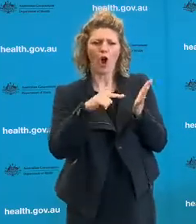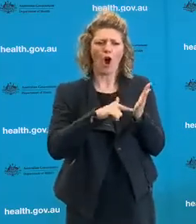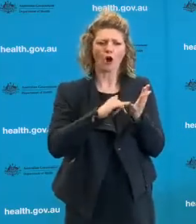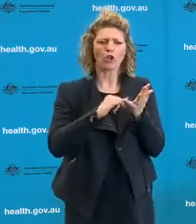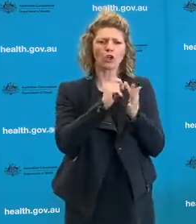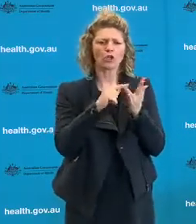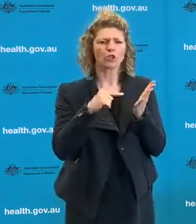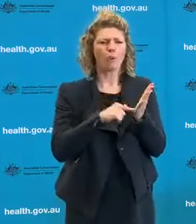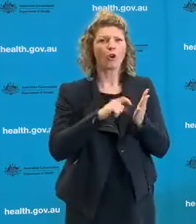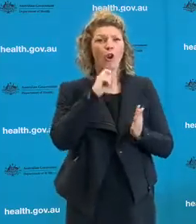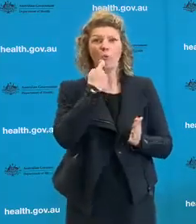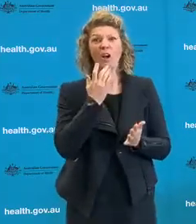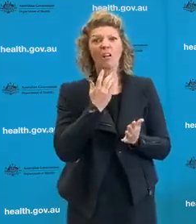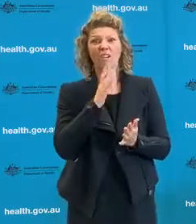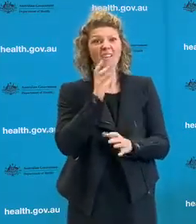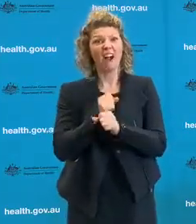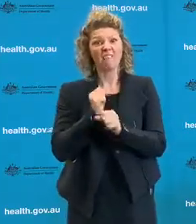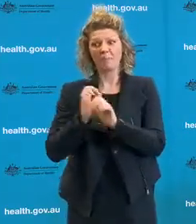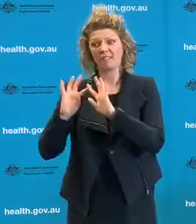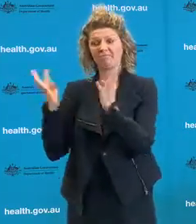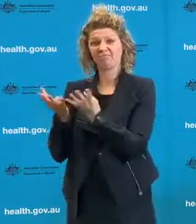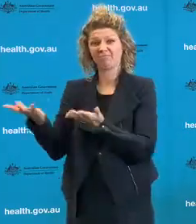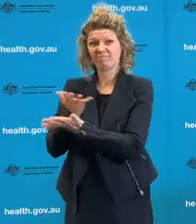Cabinet this Friday, the importance of having a